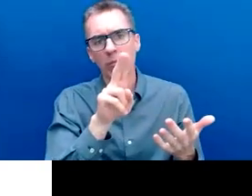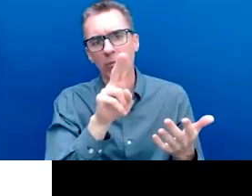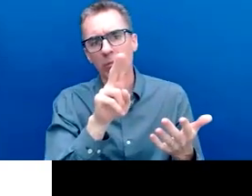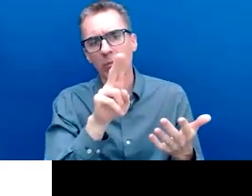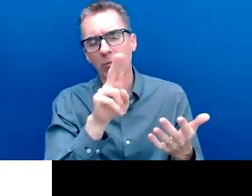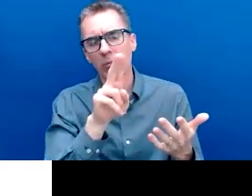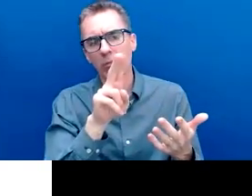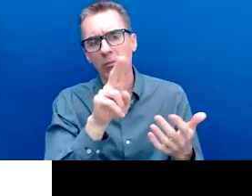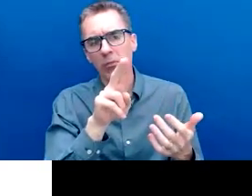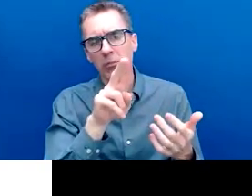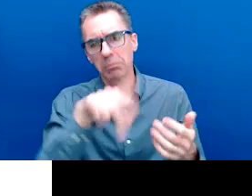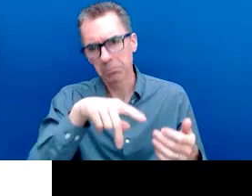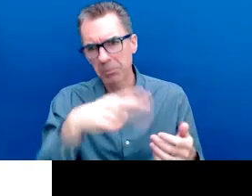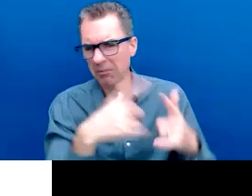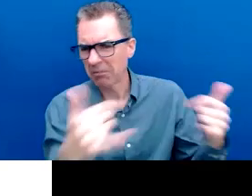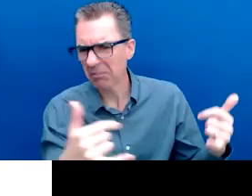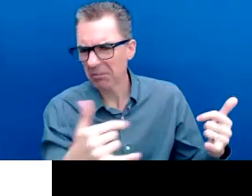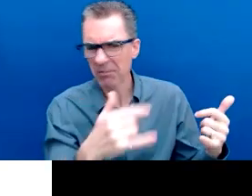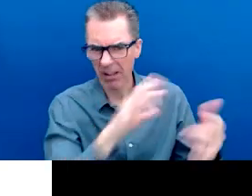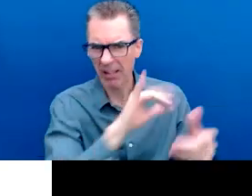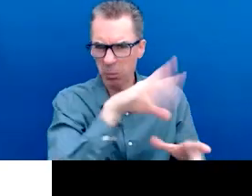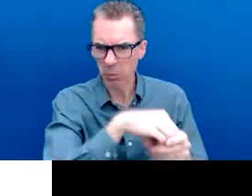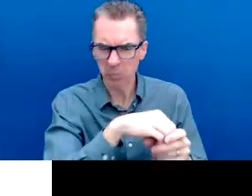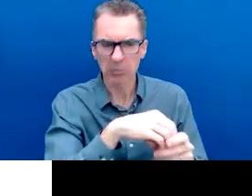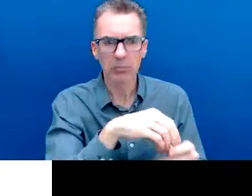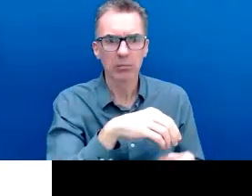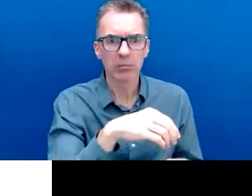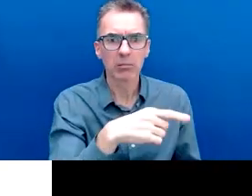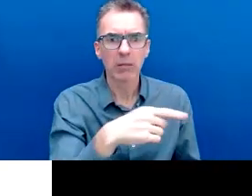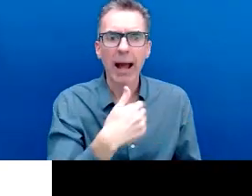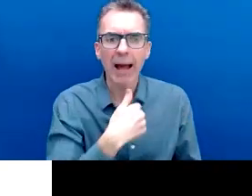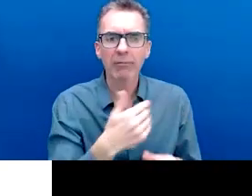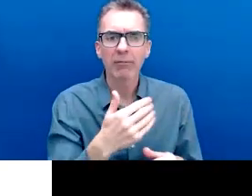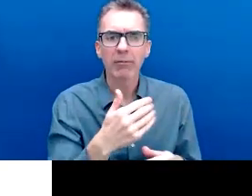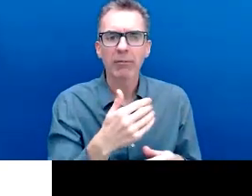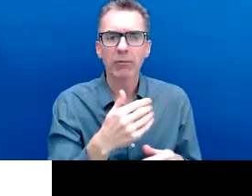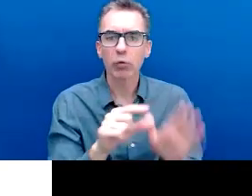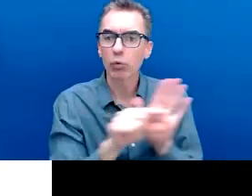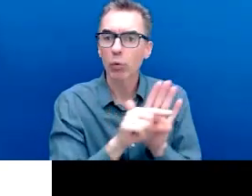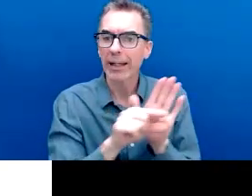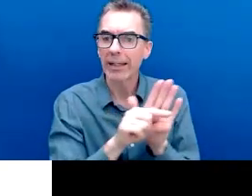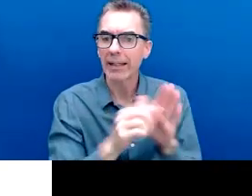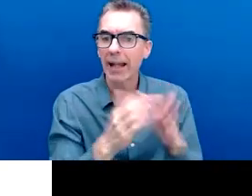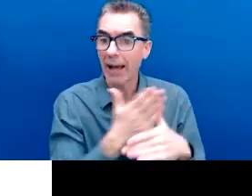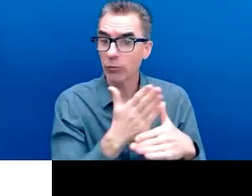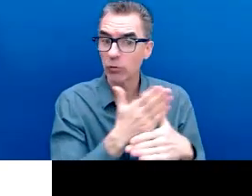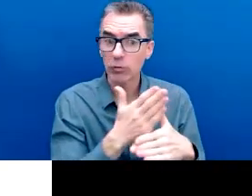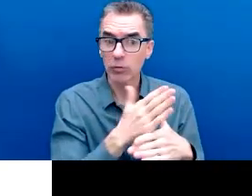and this shows, the grade point averages for OER